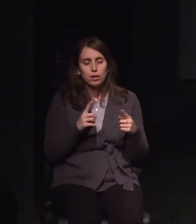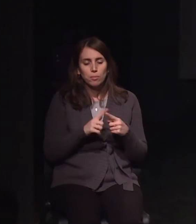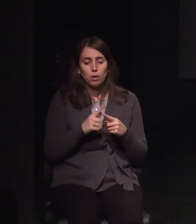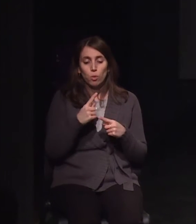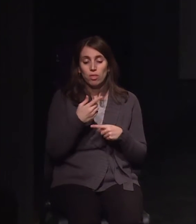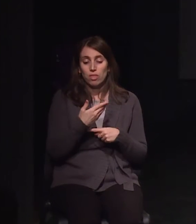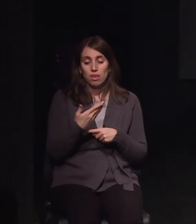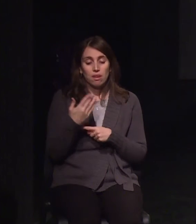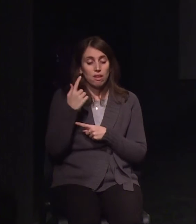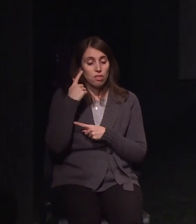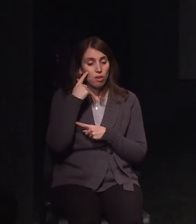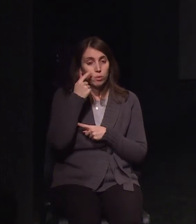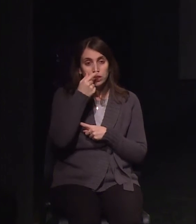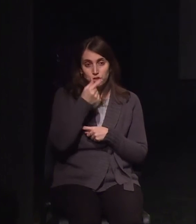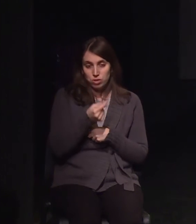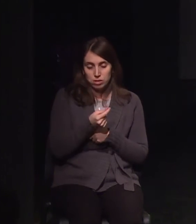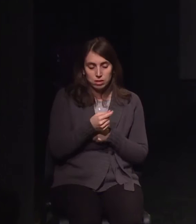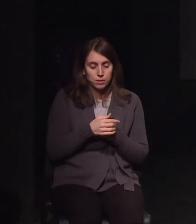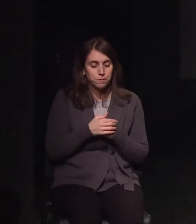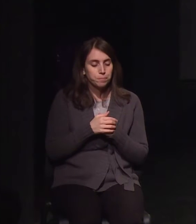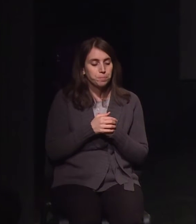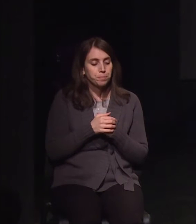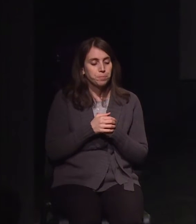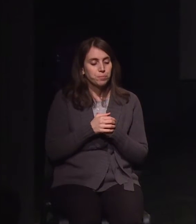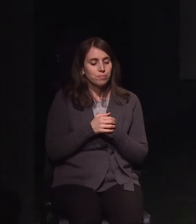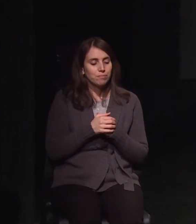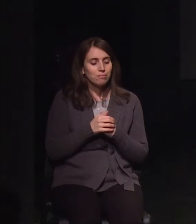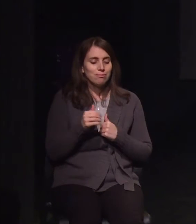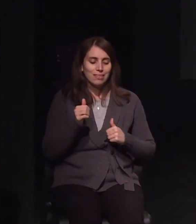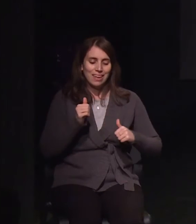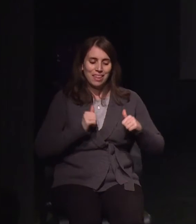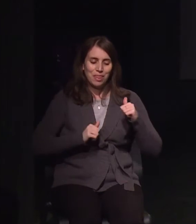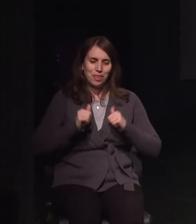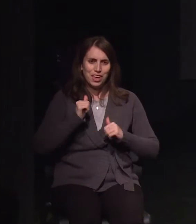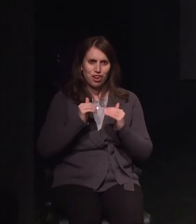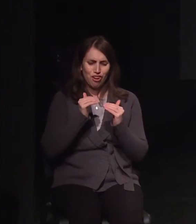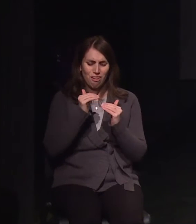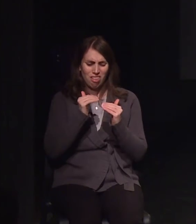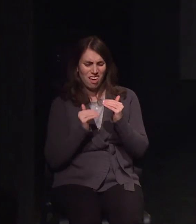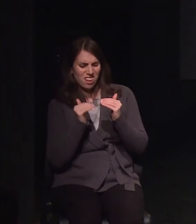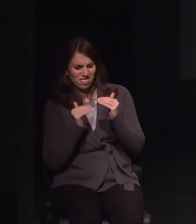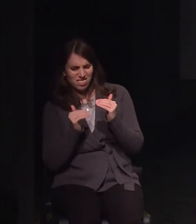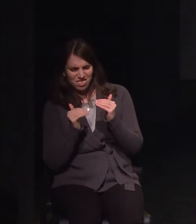I thought was interesting was, theatre was less than dance.